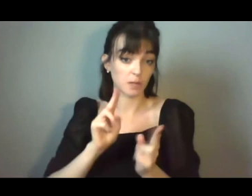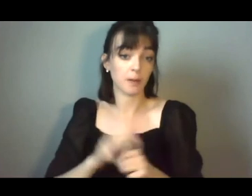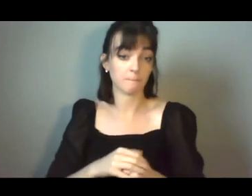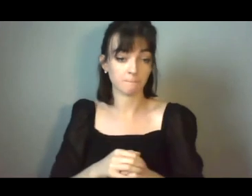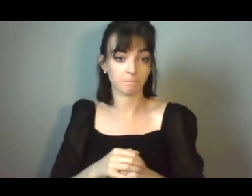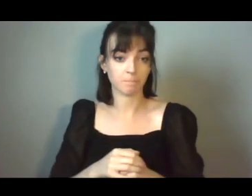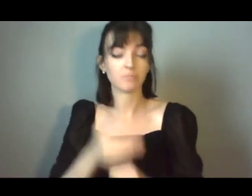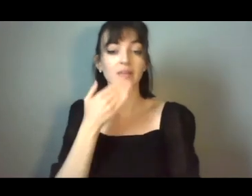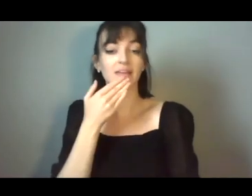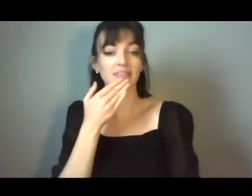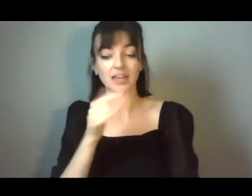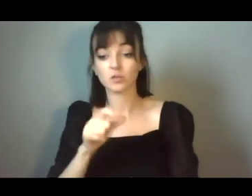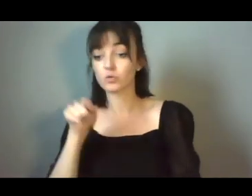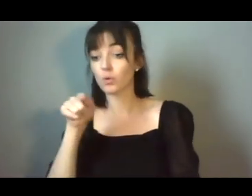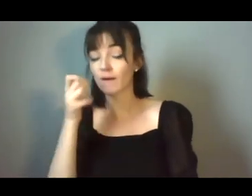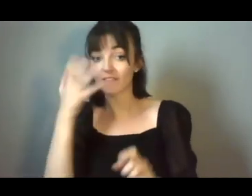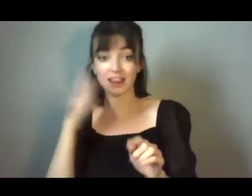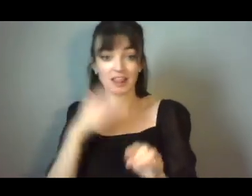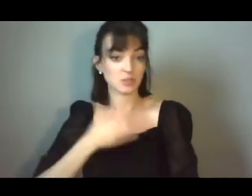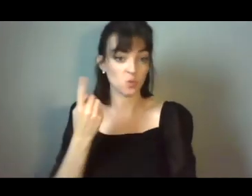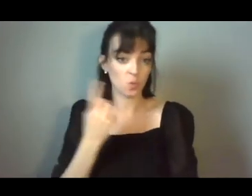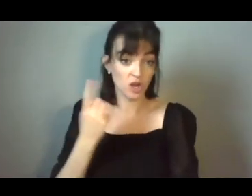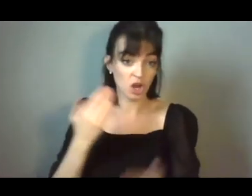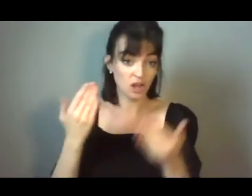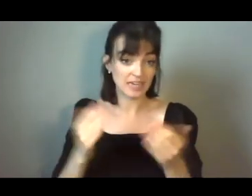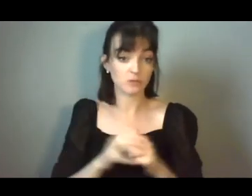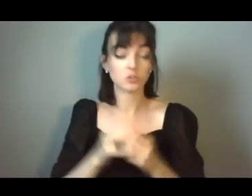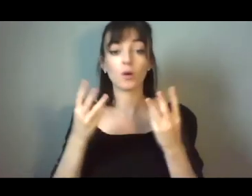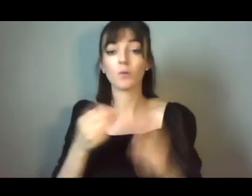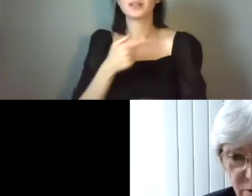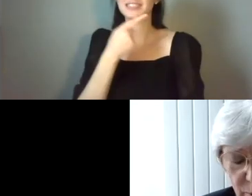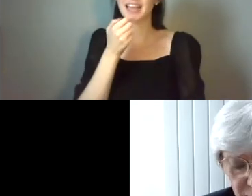realise it's just 1 o'clock, so I want to really sincerely thanks to the members of the panel,